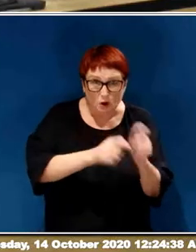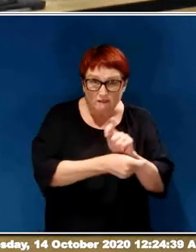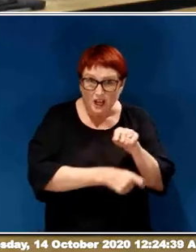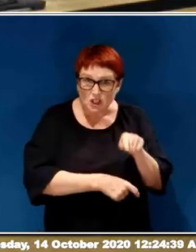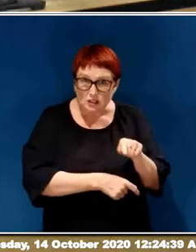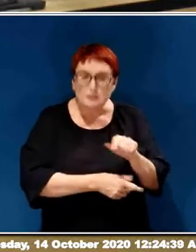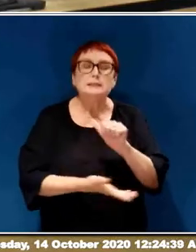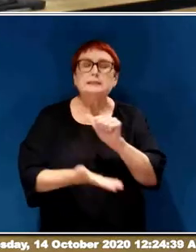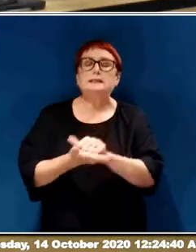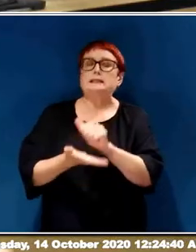Okay.